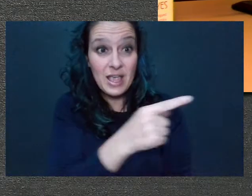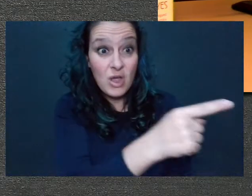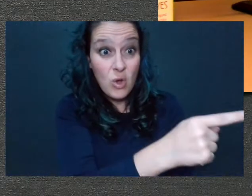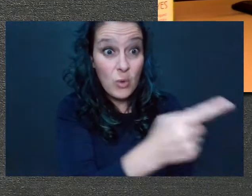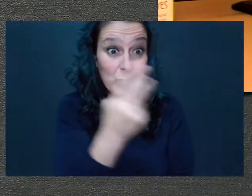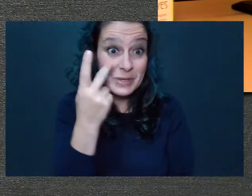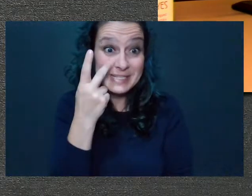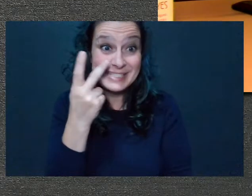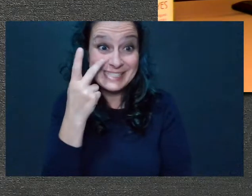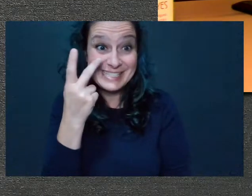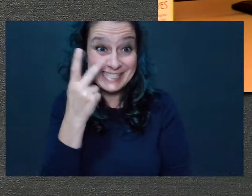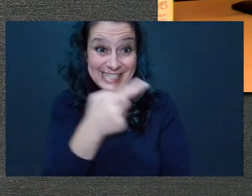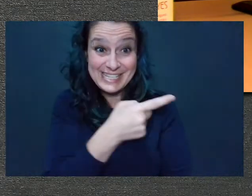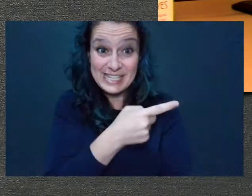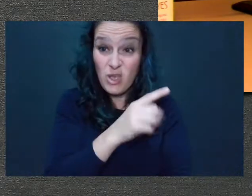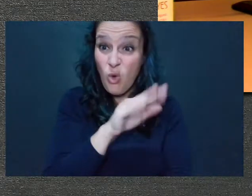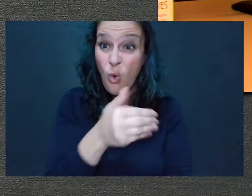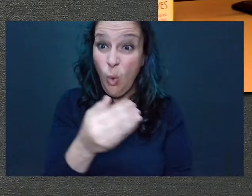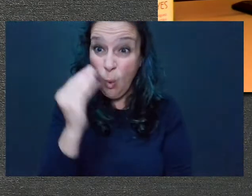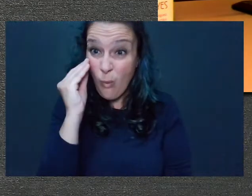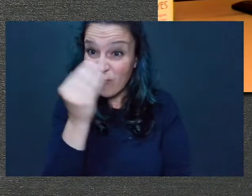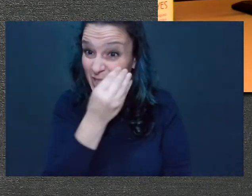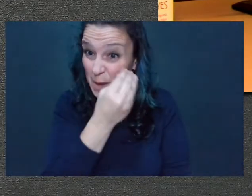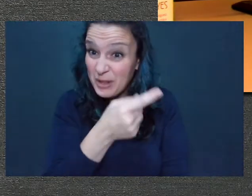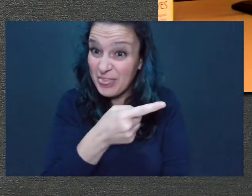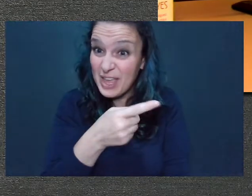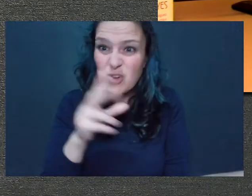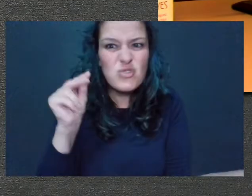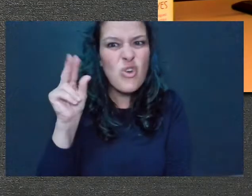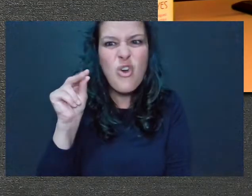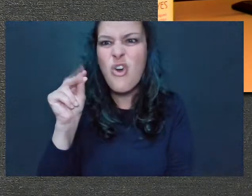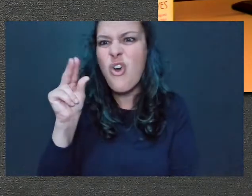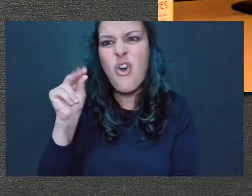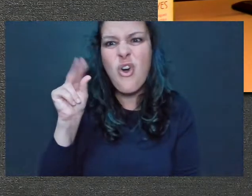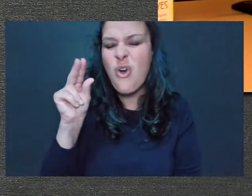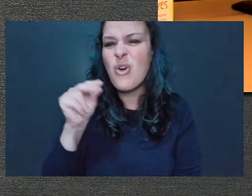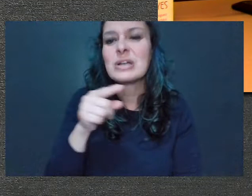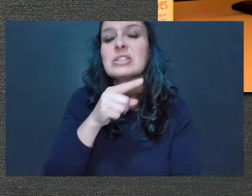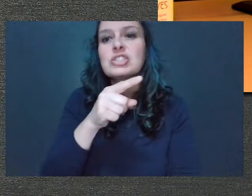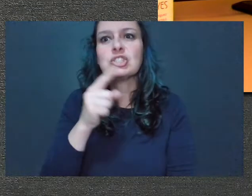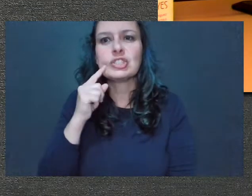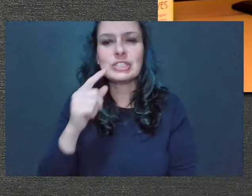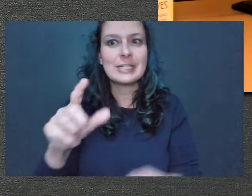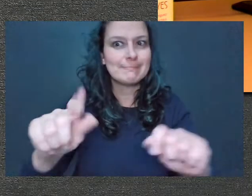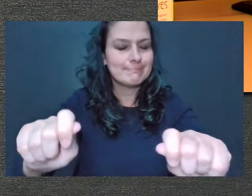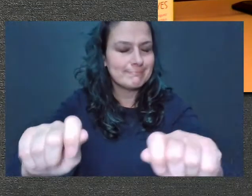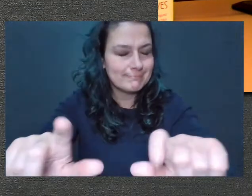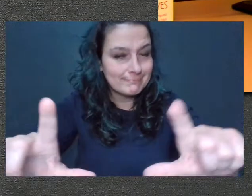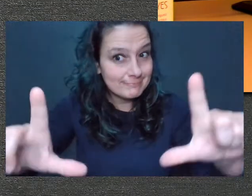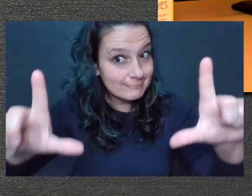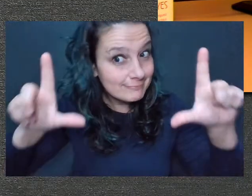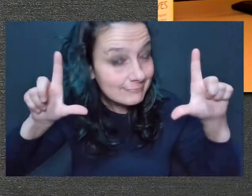Can you see this whole flower? Mm mm, she zoomed in like she was a little bee